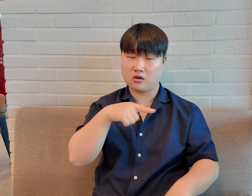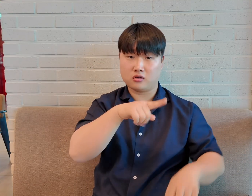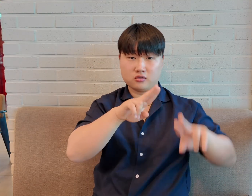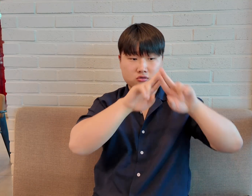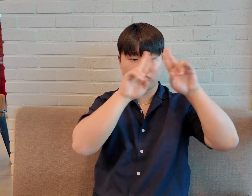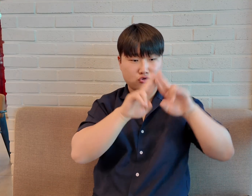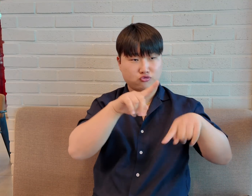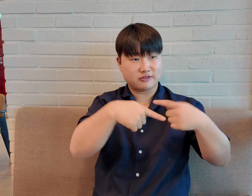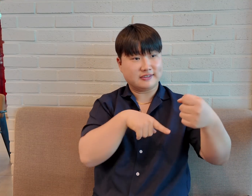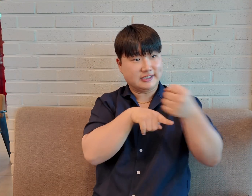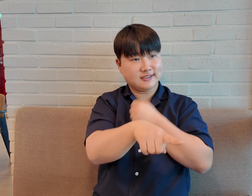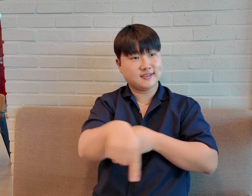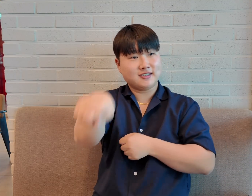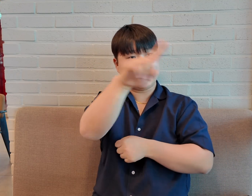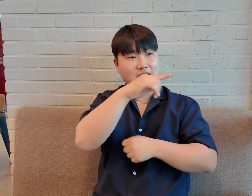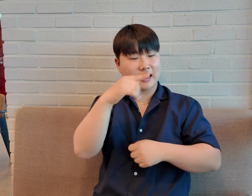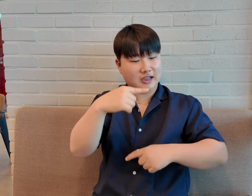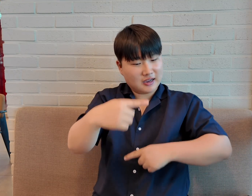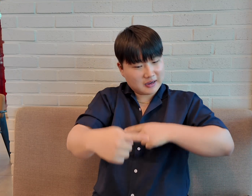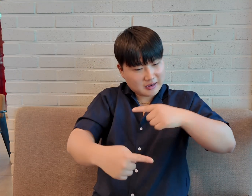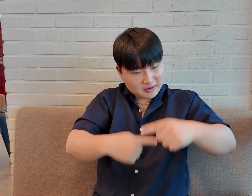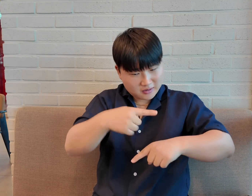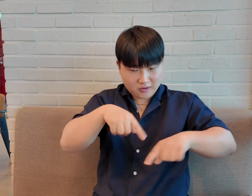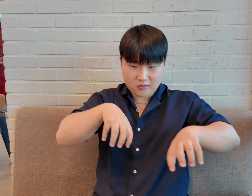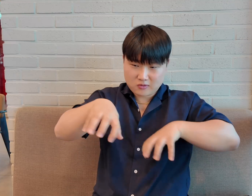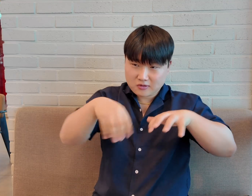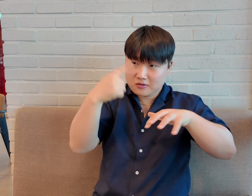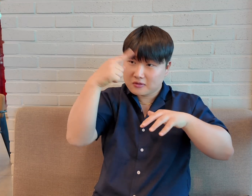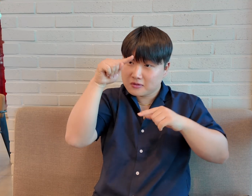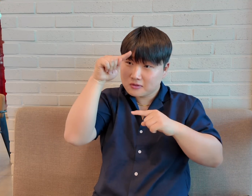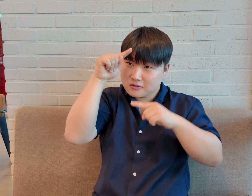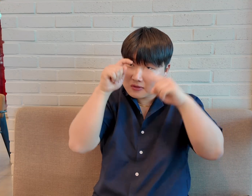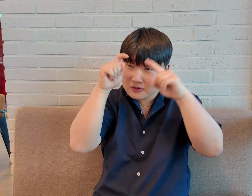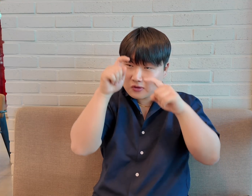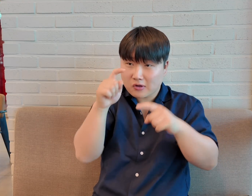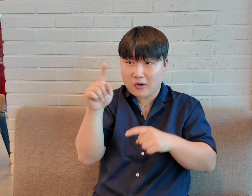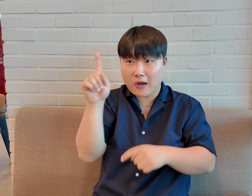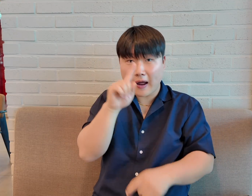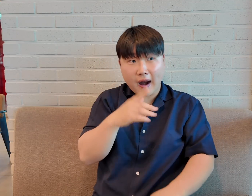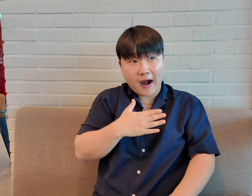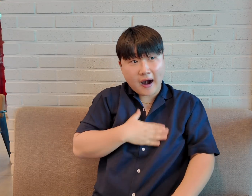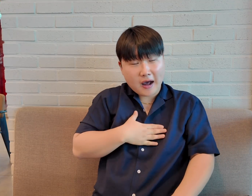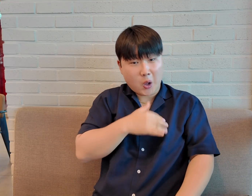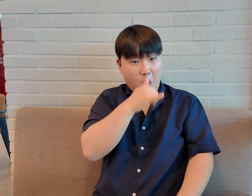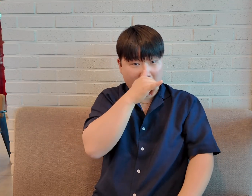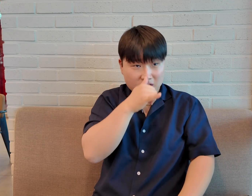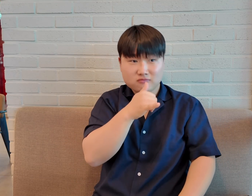When teaching international sign, it involves sign language, space, People who know facial expressions well come and